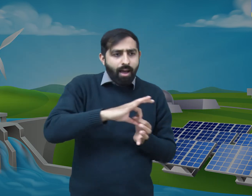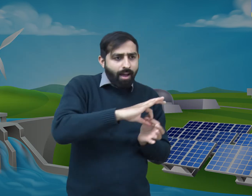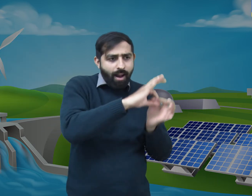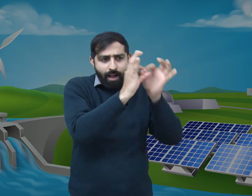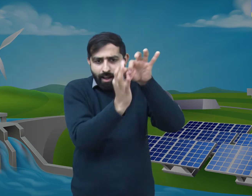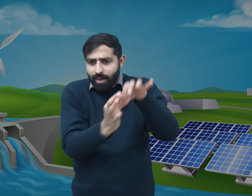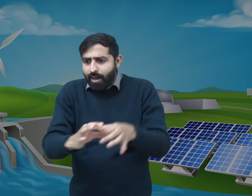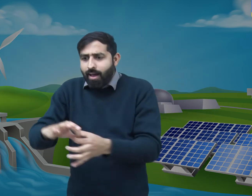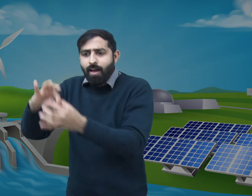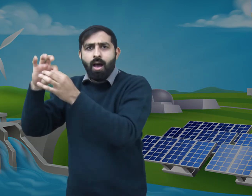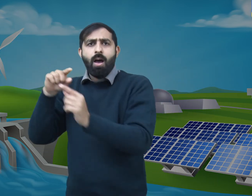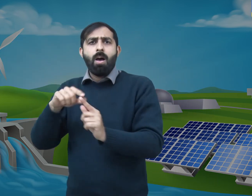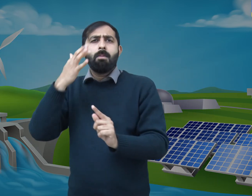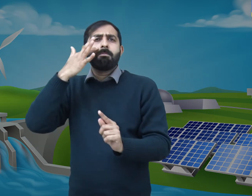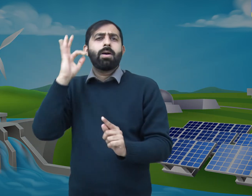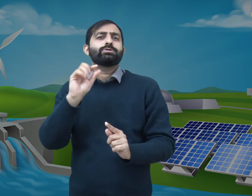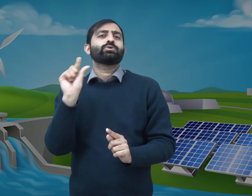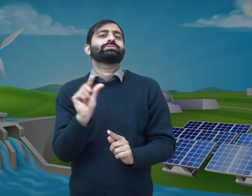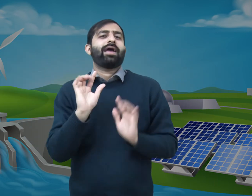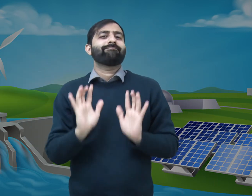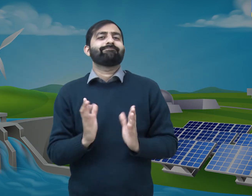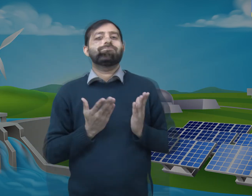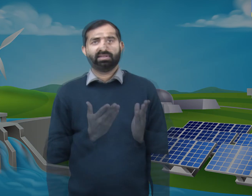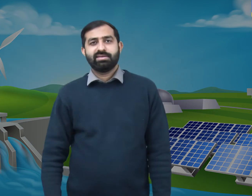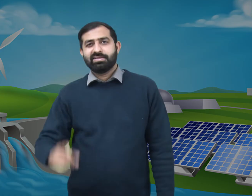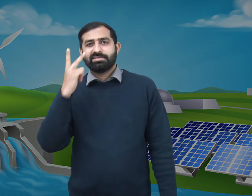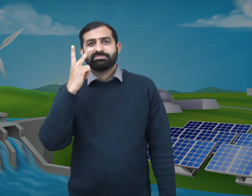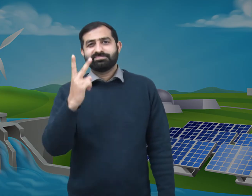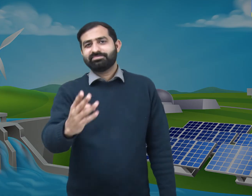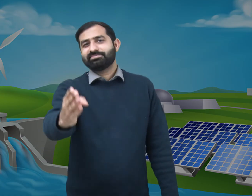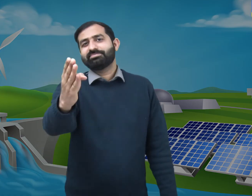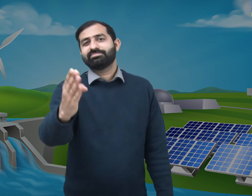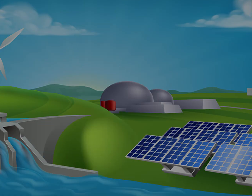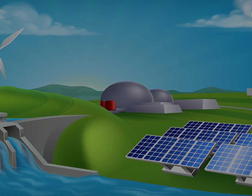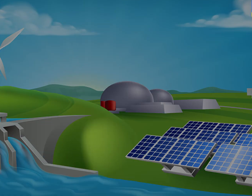This is how a thermal power plant works. Now look at this topic.